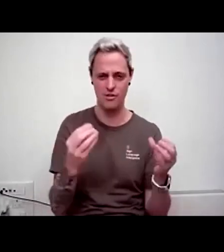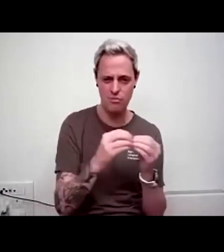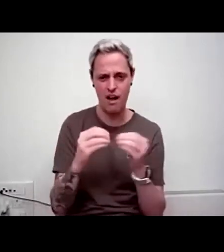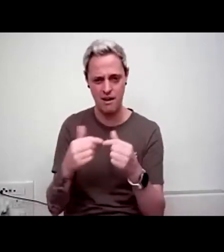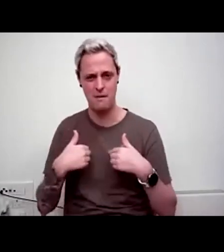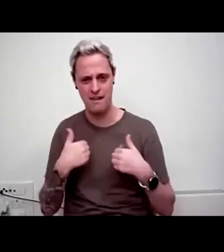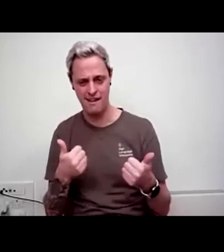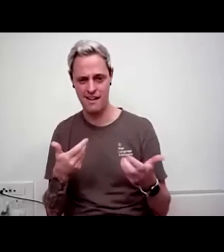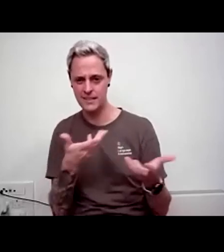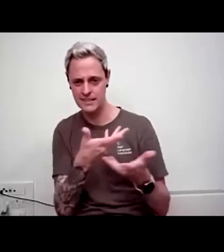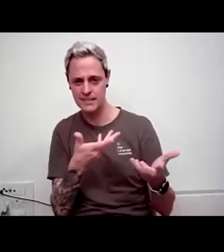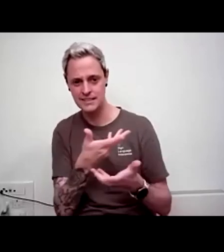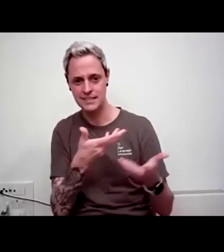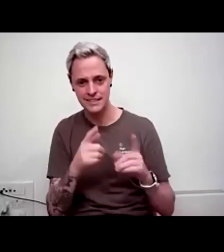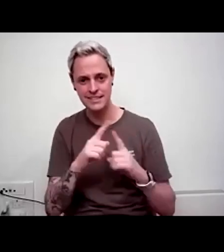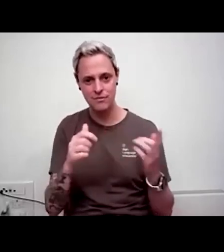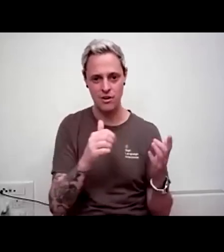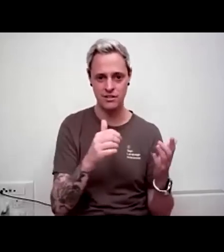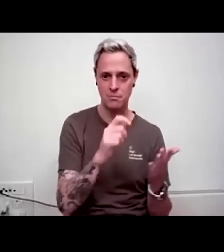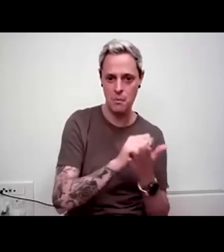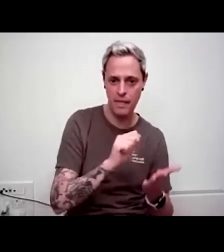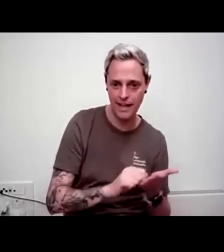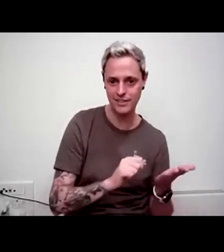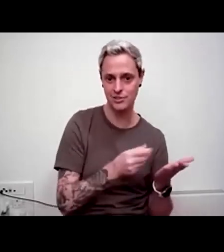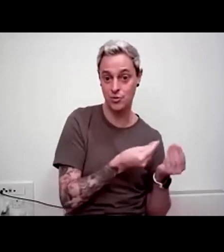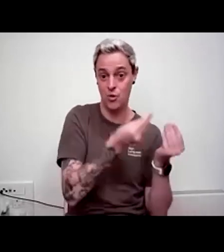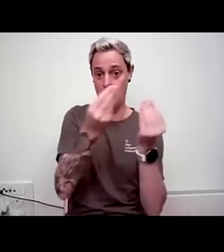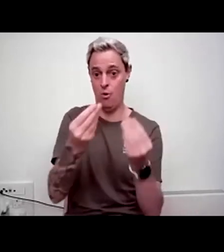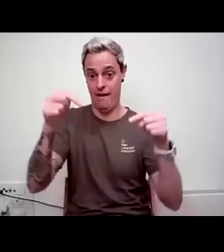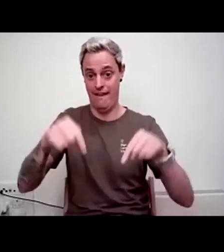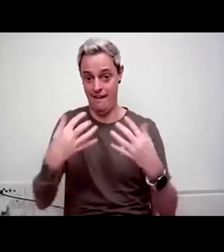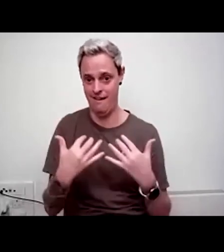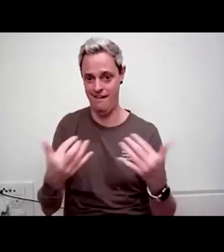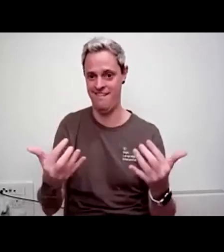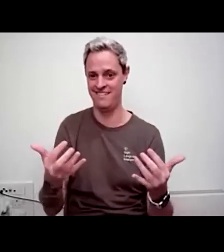in various publications and to bring it into this forum.